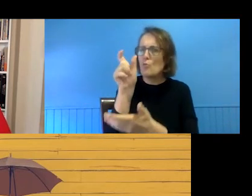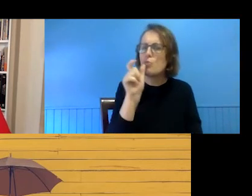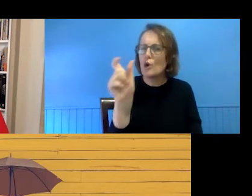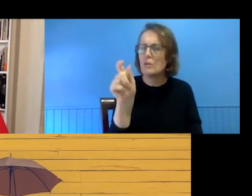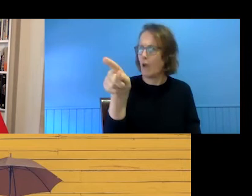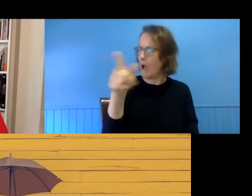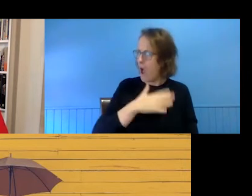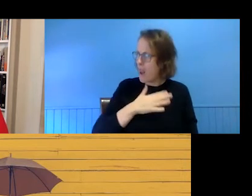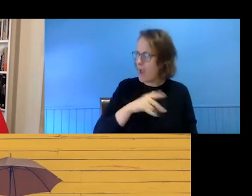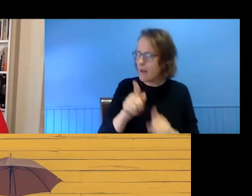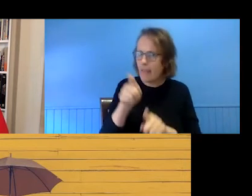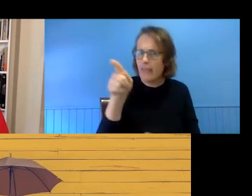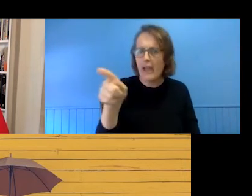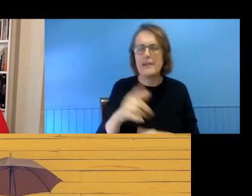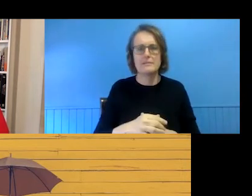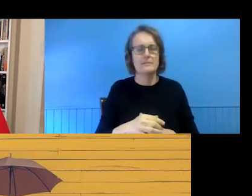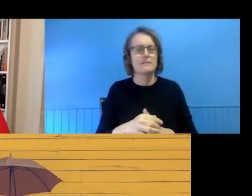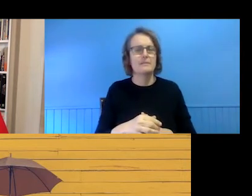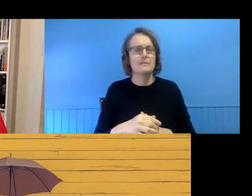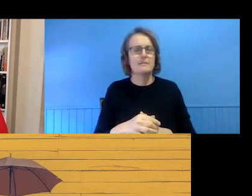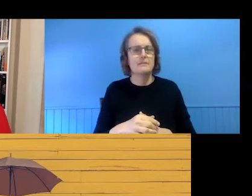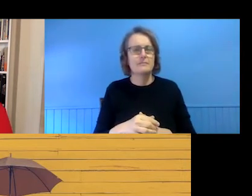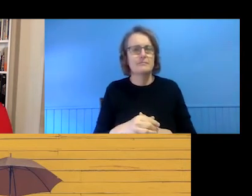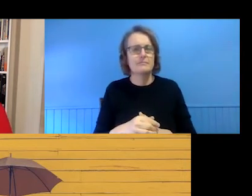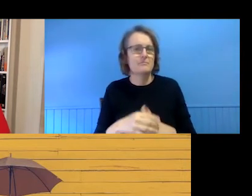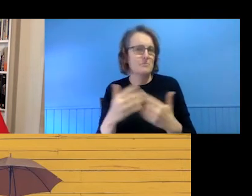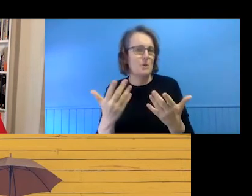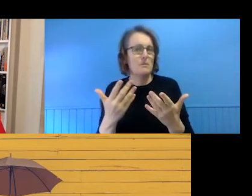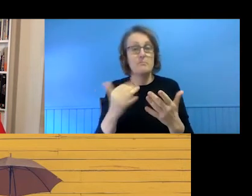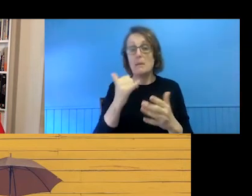to use or be inspired by to address Black Lives Matter or what's